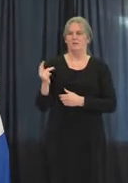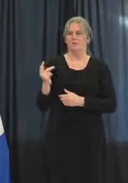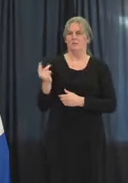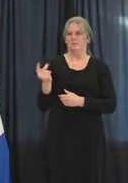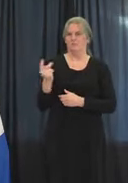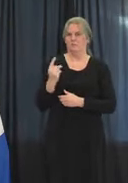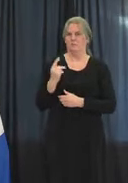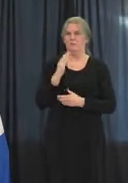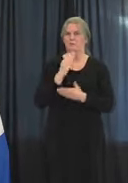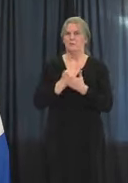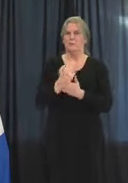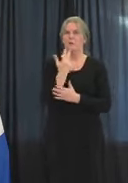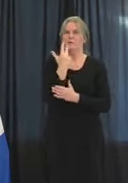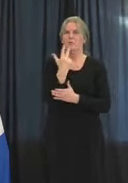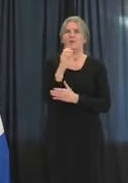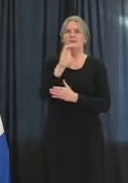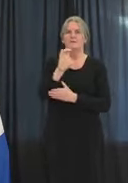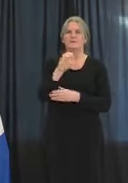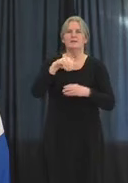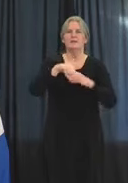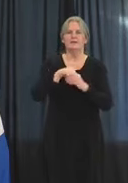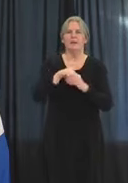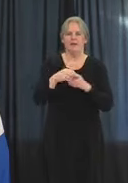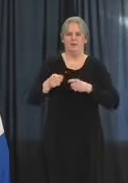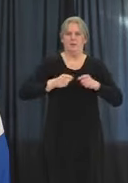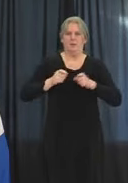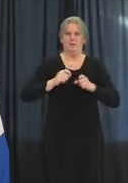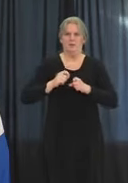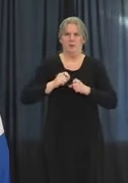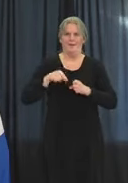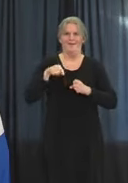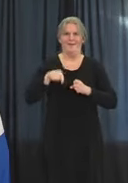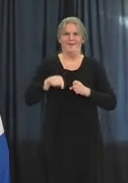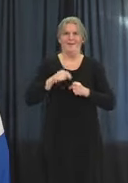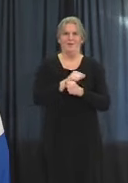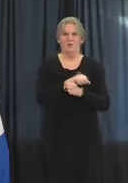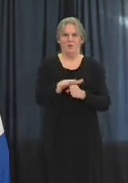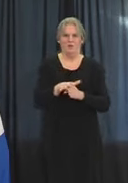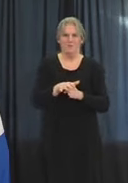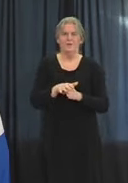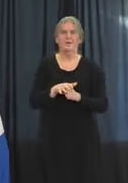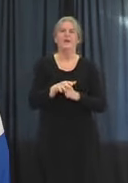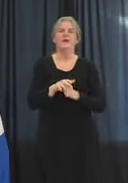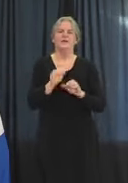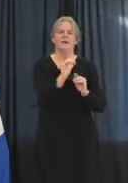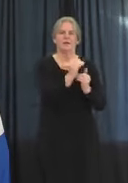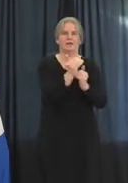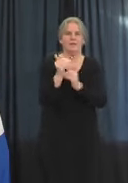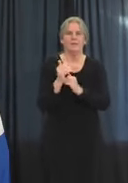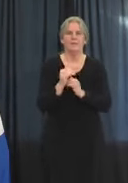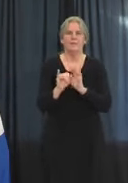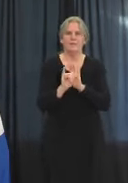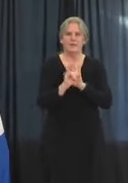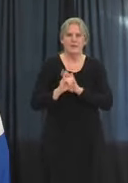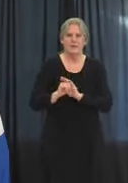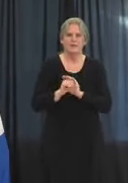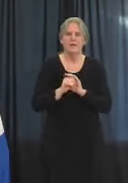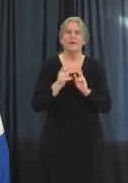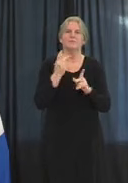I spoke about the three C steps. Containment, cluster identification, and detecting